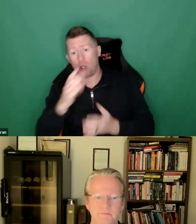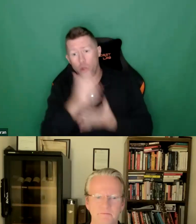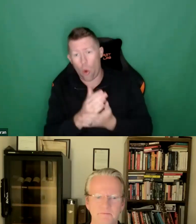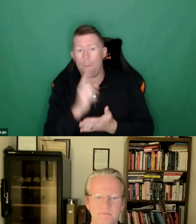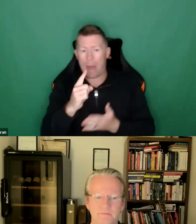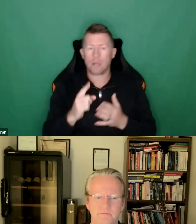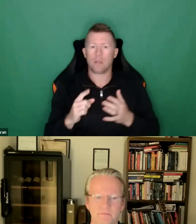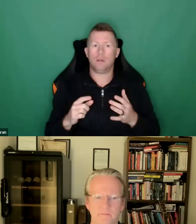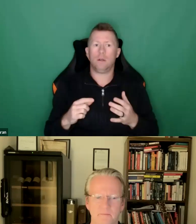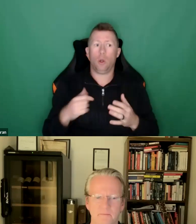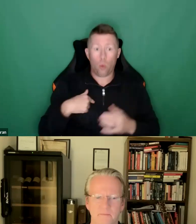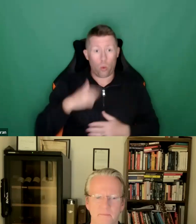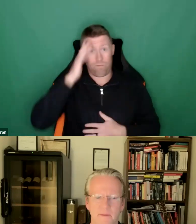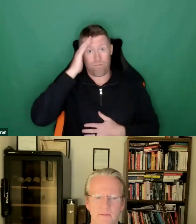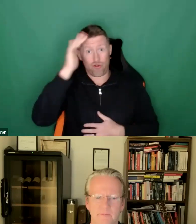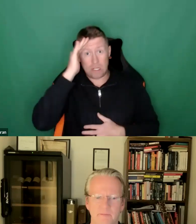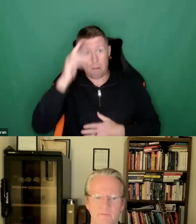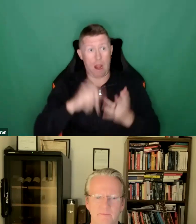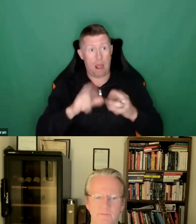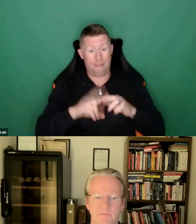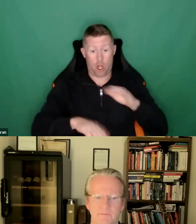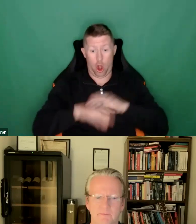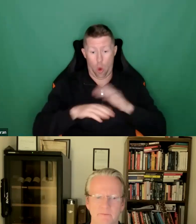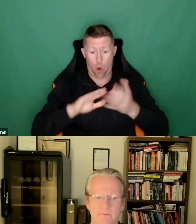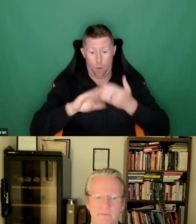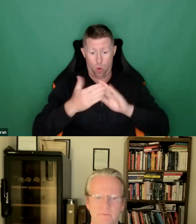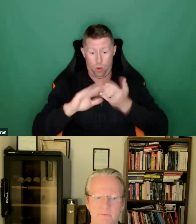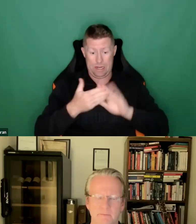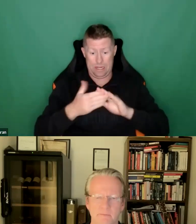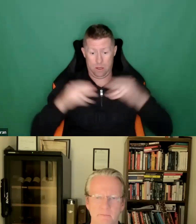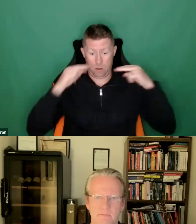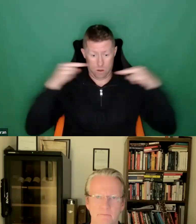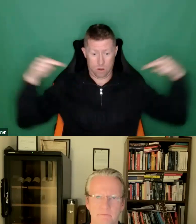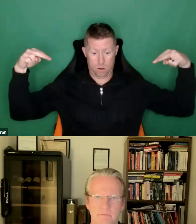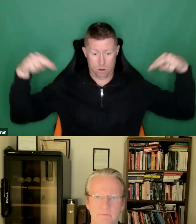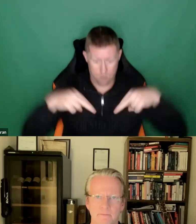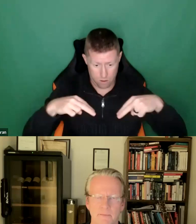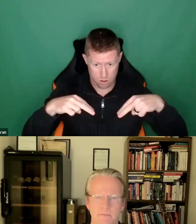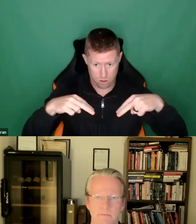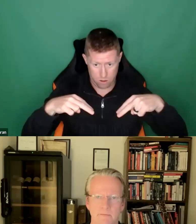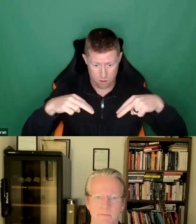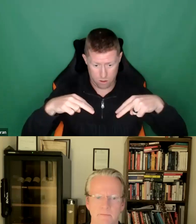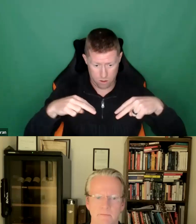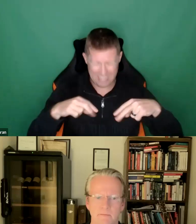earlier. There is this opportunity in thinking about the whole child that they are actually meeting those needs. By